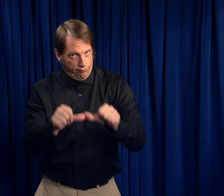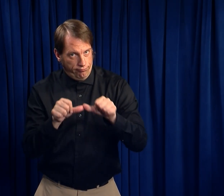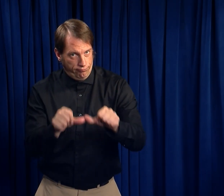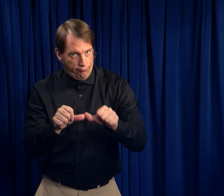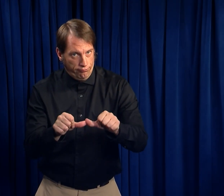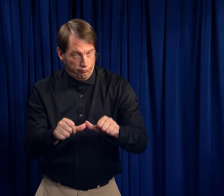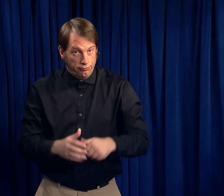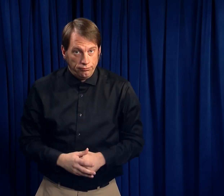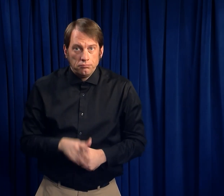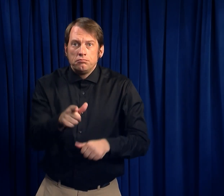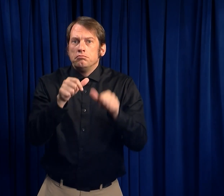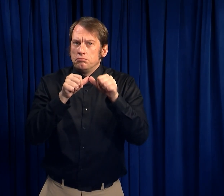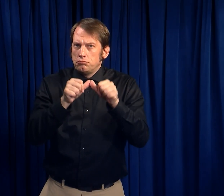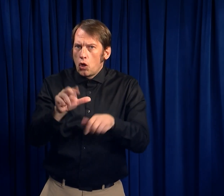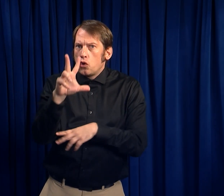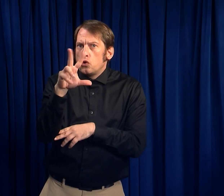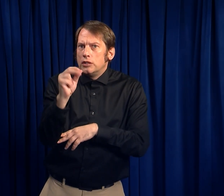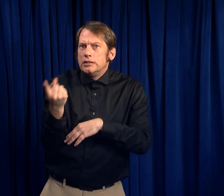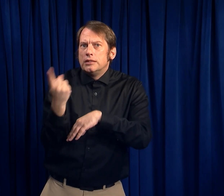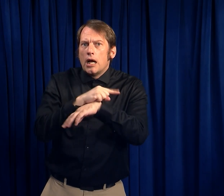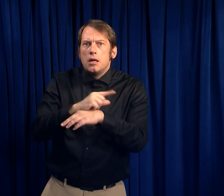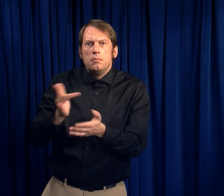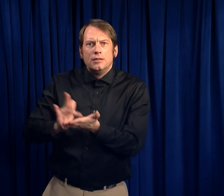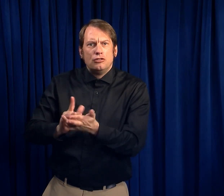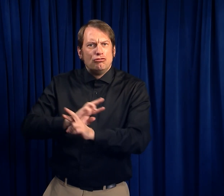Keep a 30-day or more supply of prescription